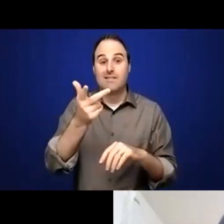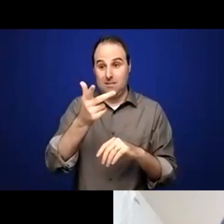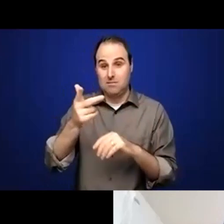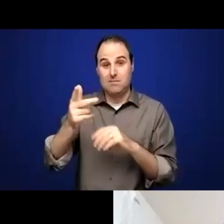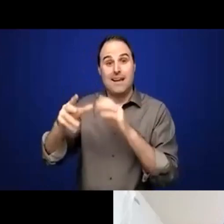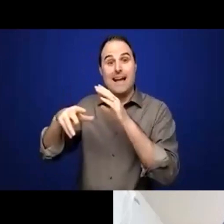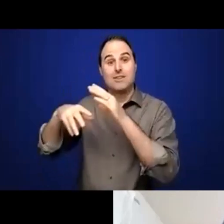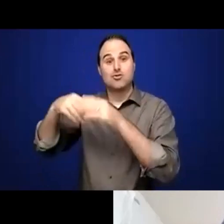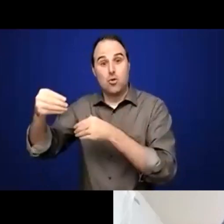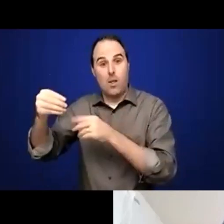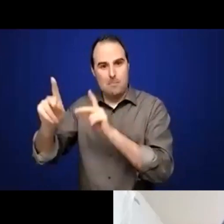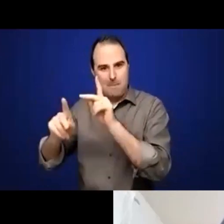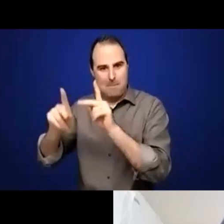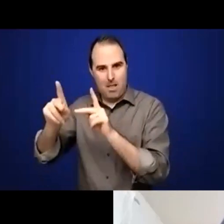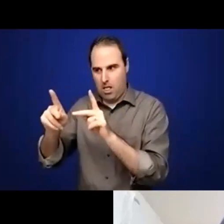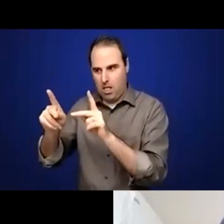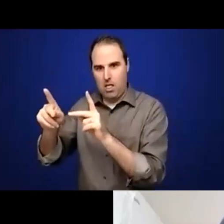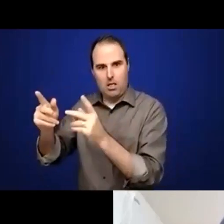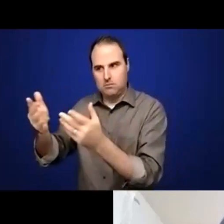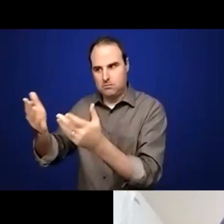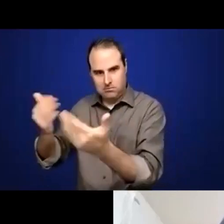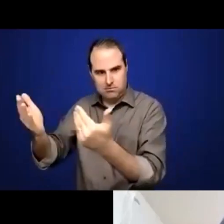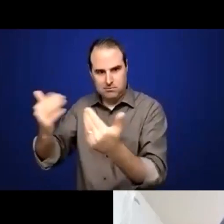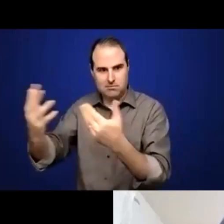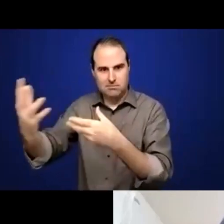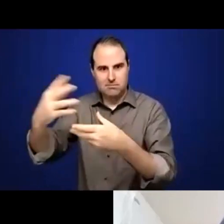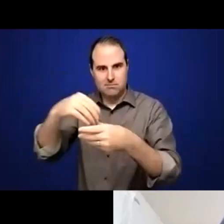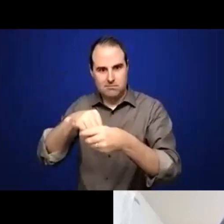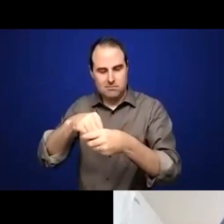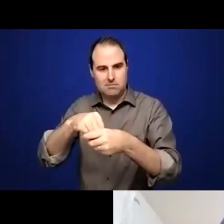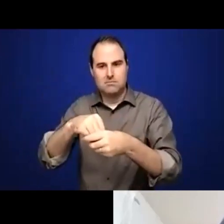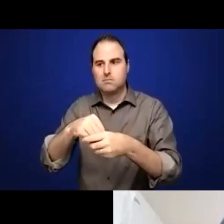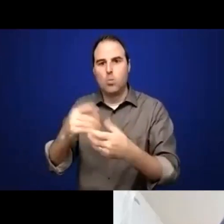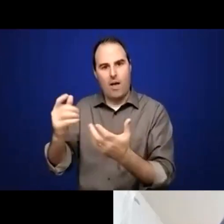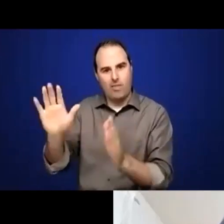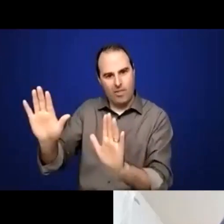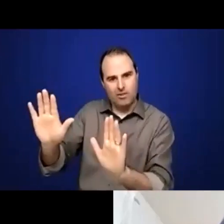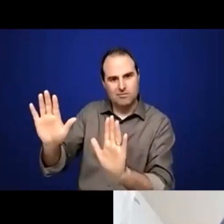in your project, and the idea is to get input and feedback.